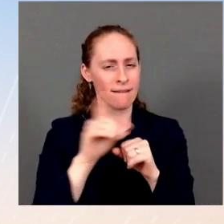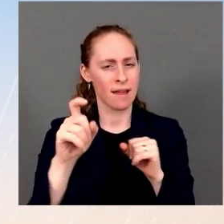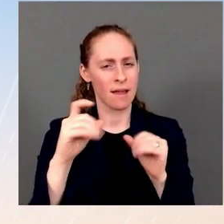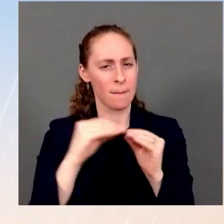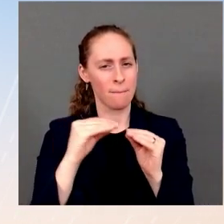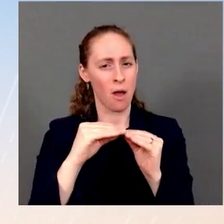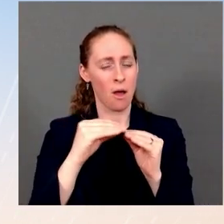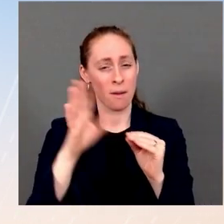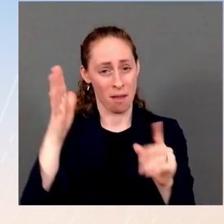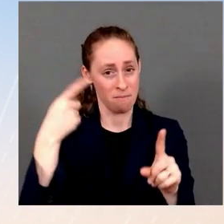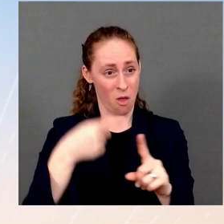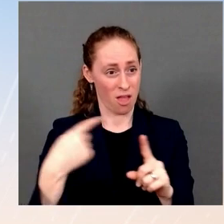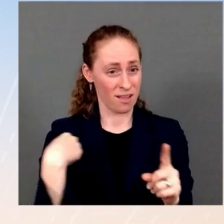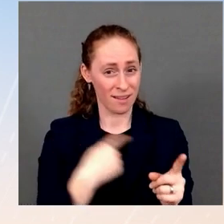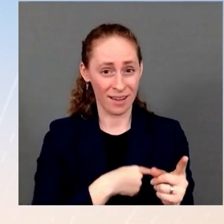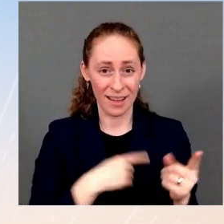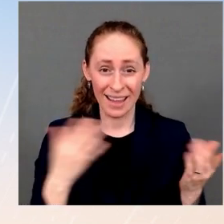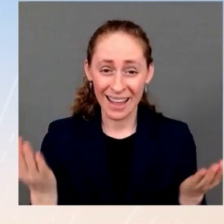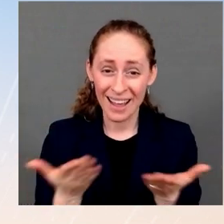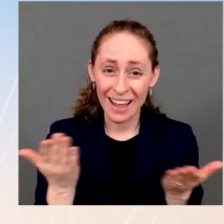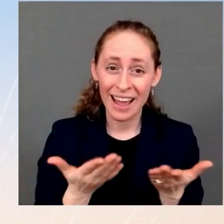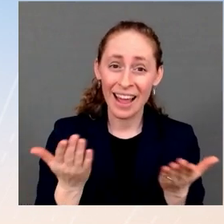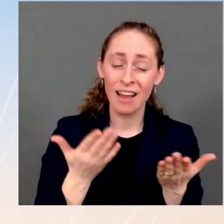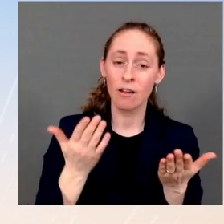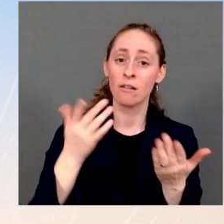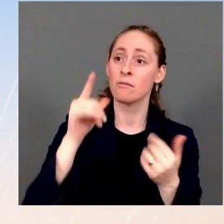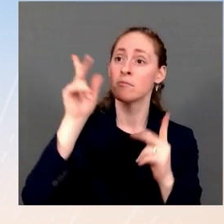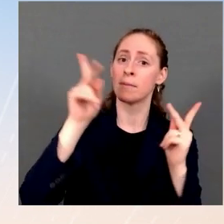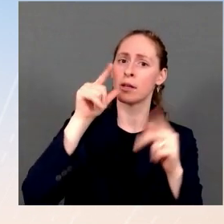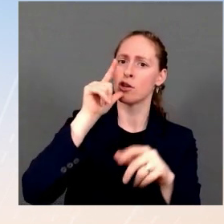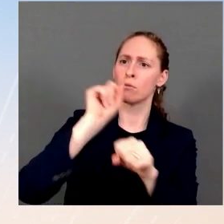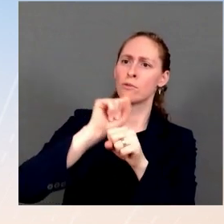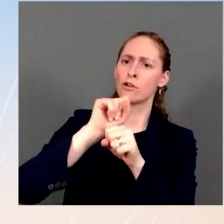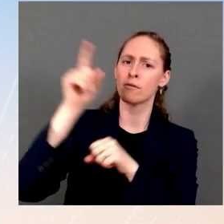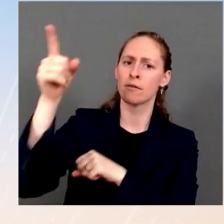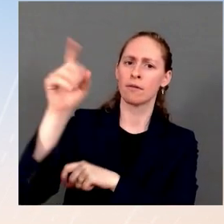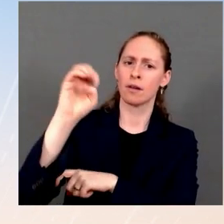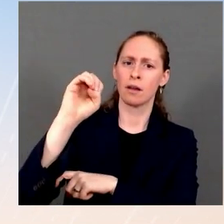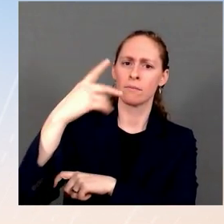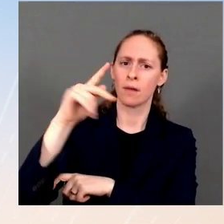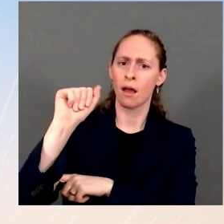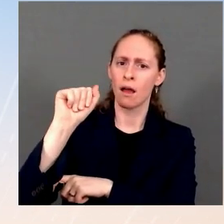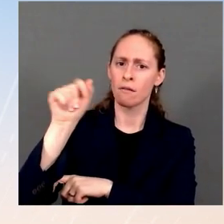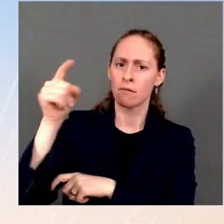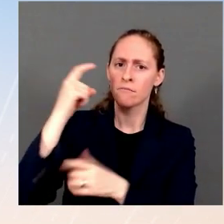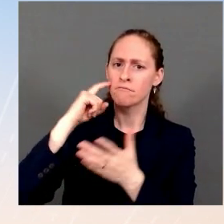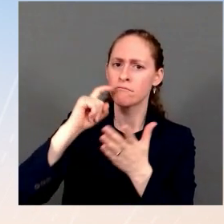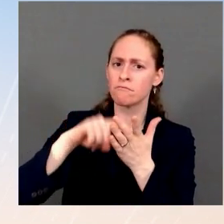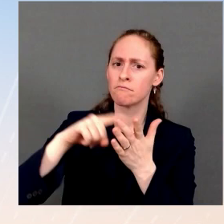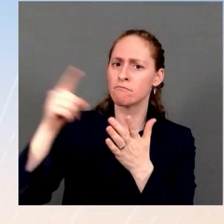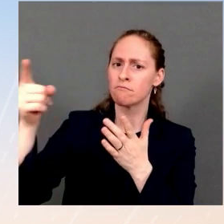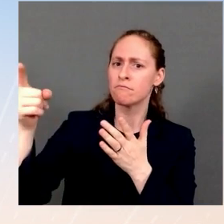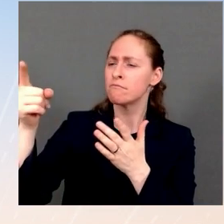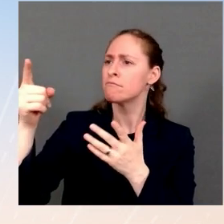that capacity to be able to do the analytical work to underpin regulations. To the point earlier, we've got to make sure